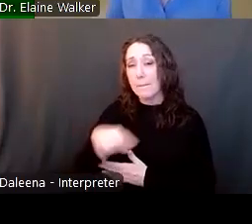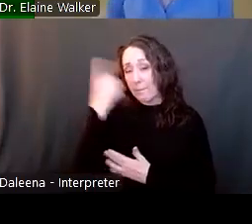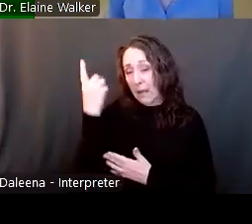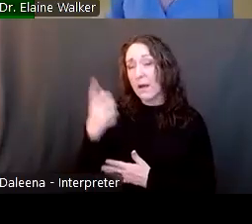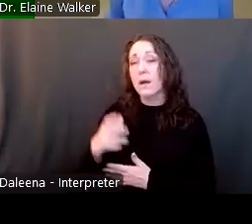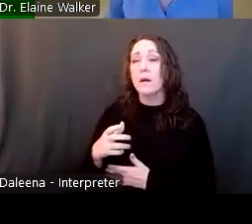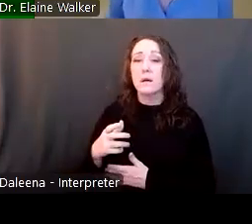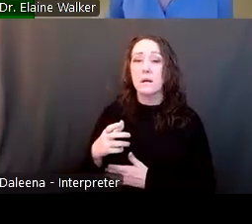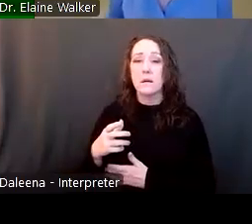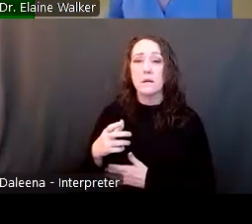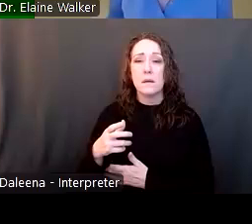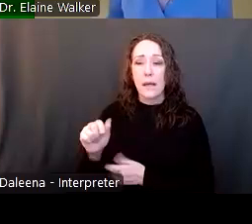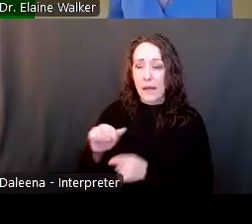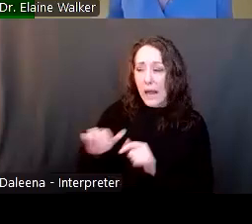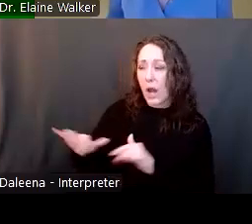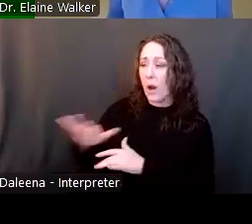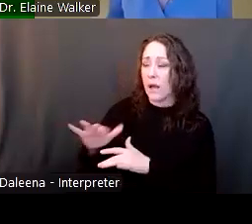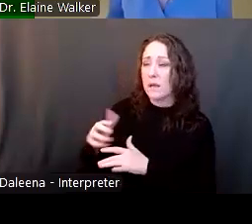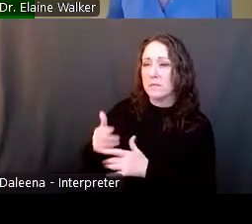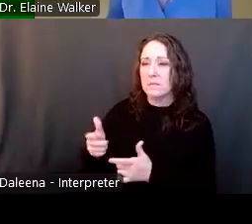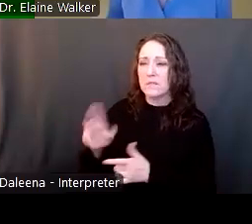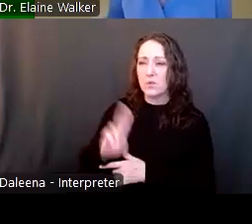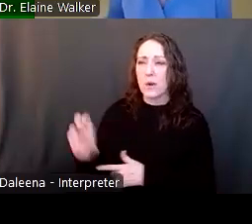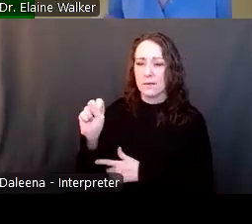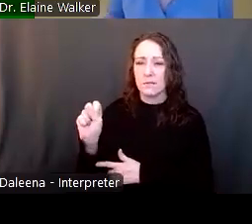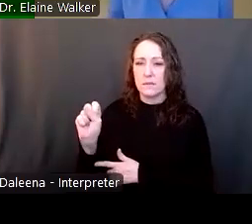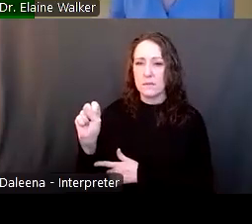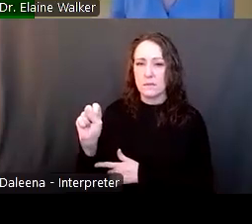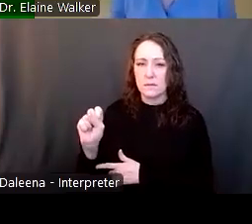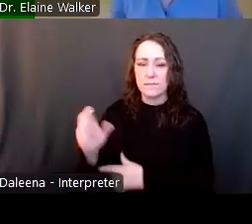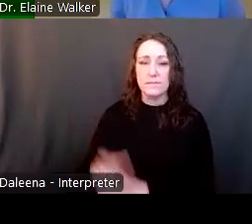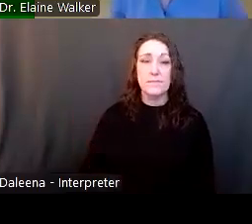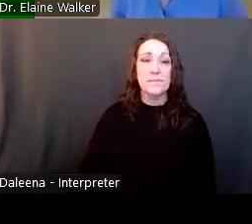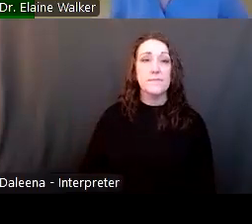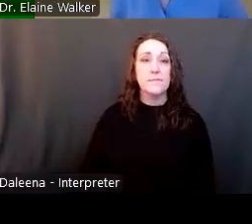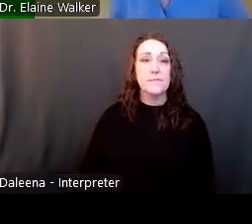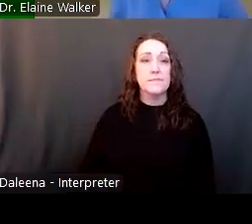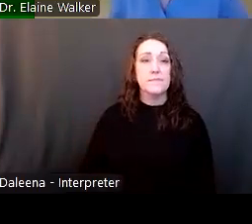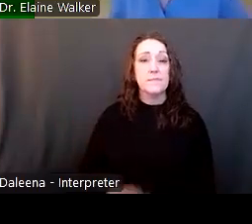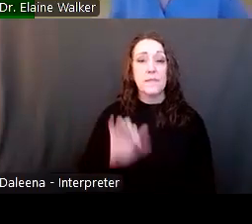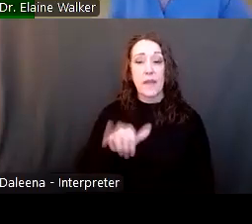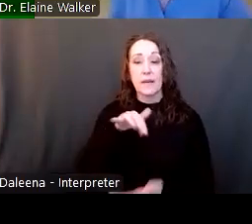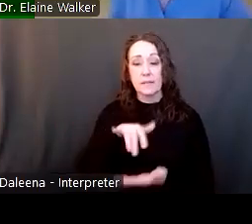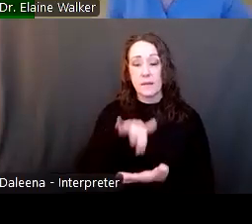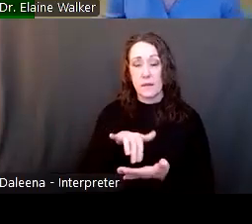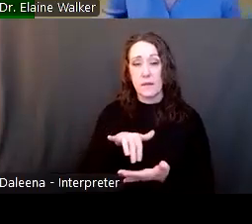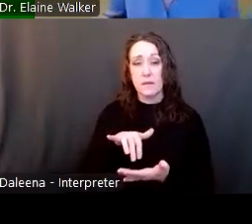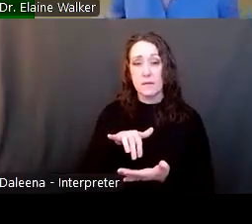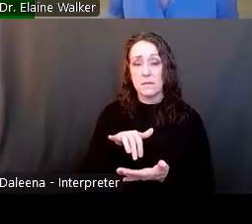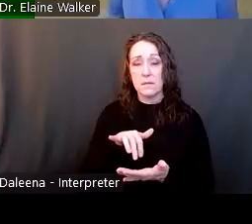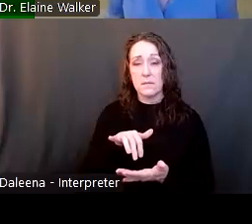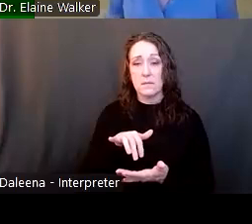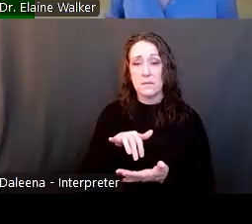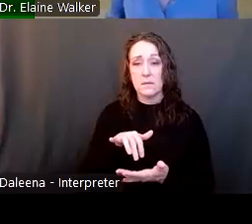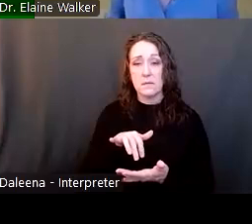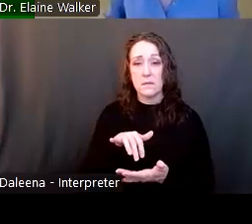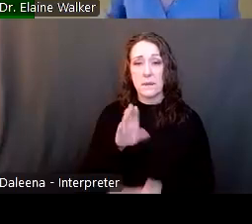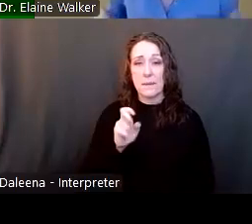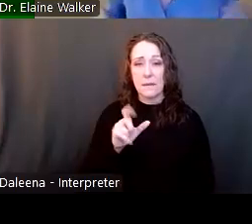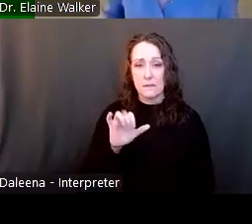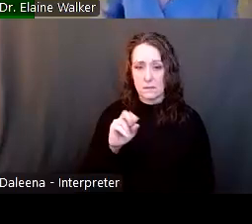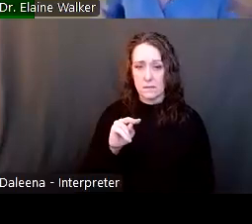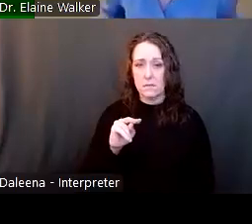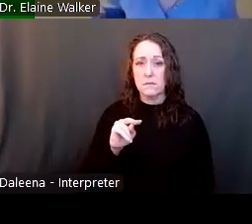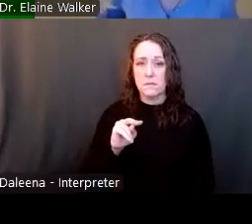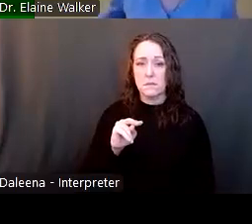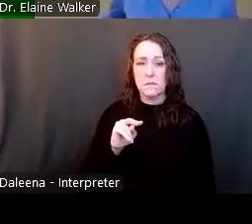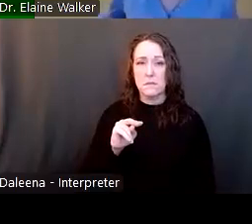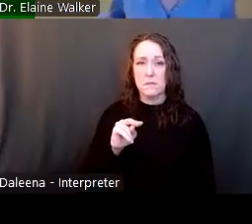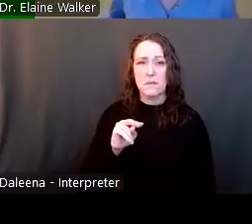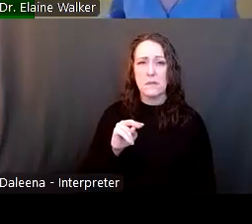in neighborhoods in the United States and in this study um Benson and deadra angland uh